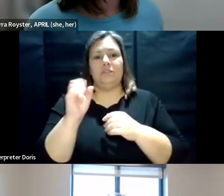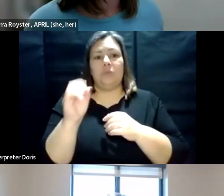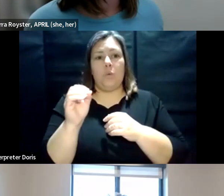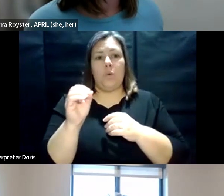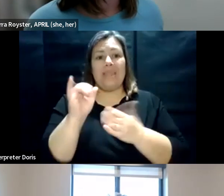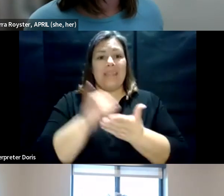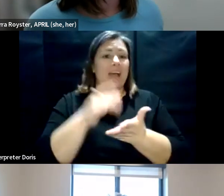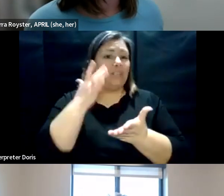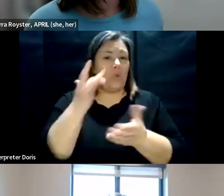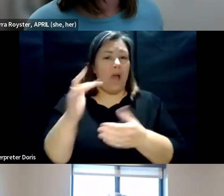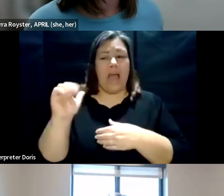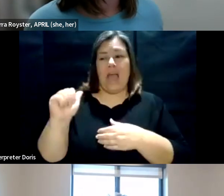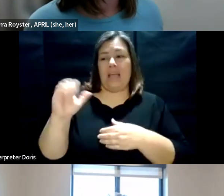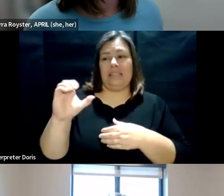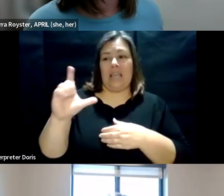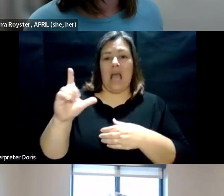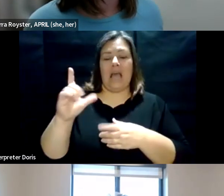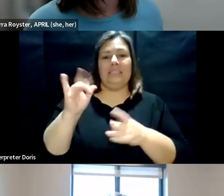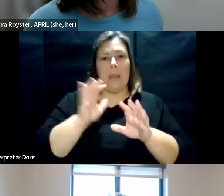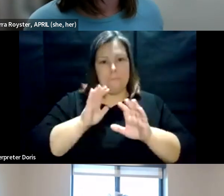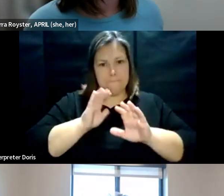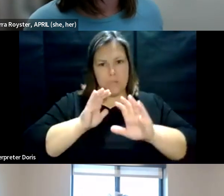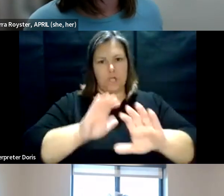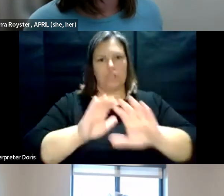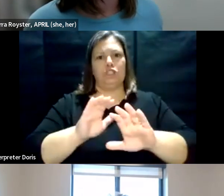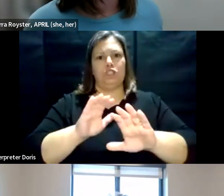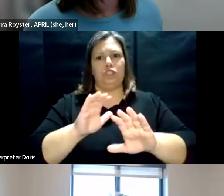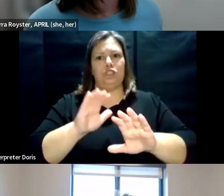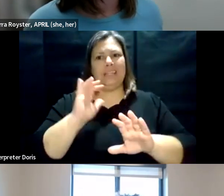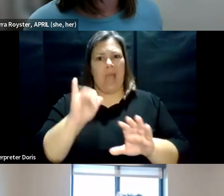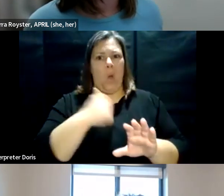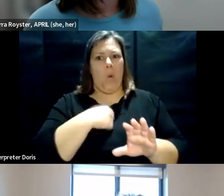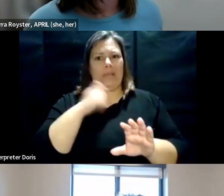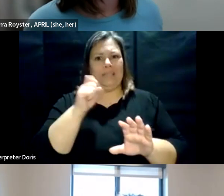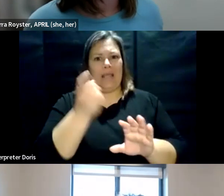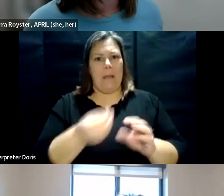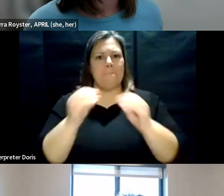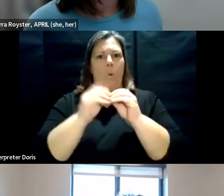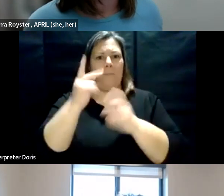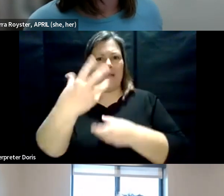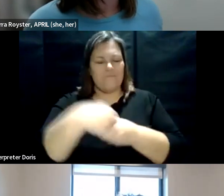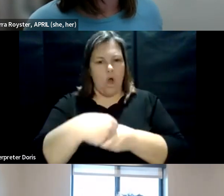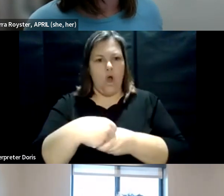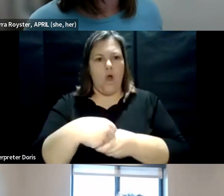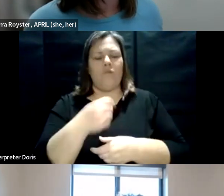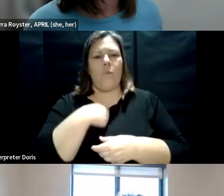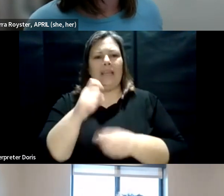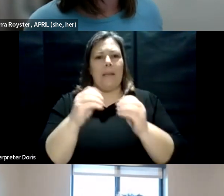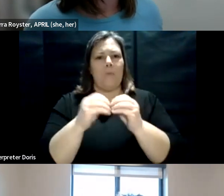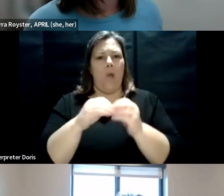And quite honestly answer that I got was oh, well, yeah we went to like one meet thing but we're really just letting the IDD group take care of that. Take care of that, and so I think that's what. Why, acl kind of pushed this out on saying, Hey, we want to get way more stakeholders involved.